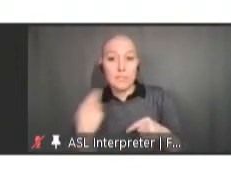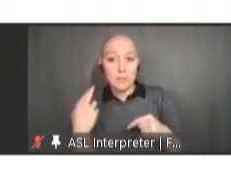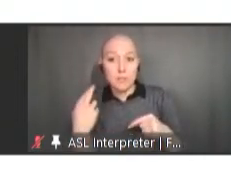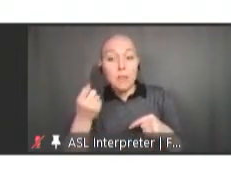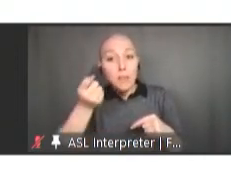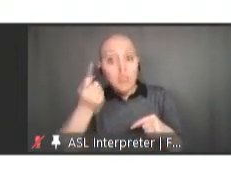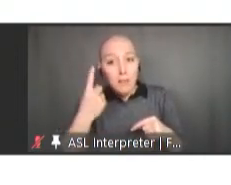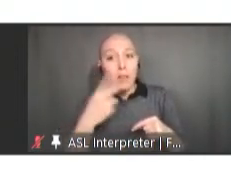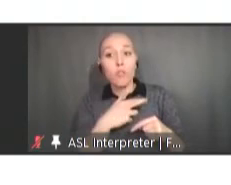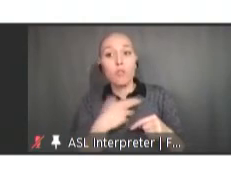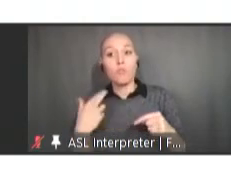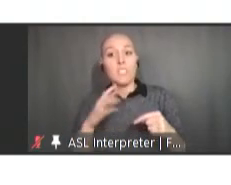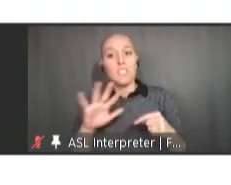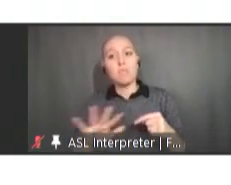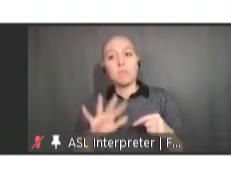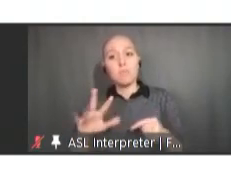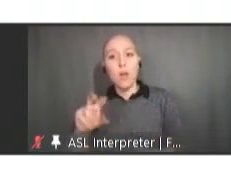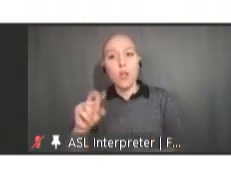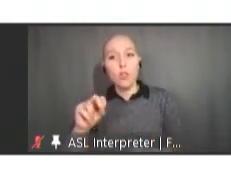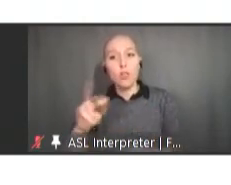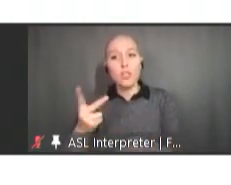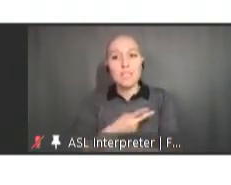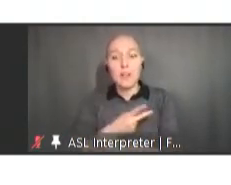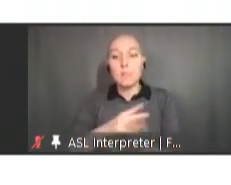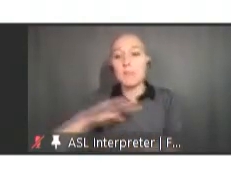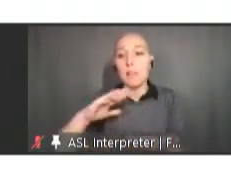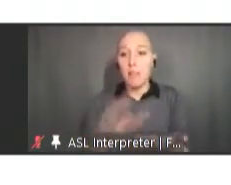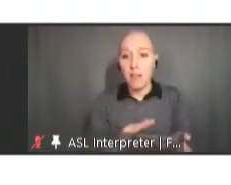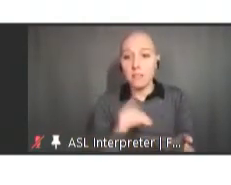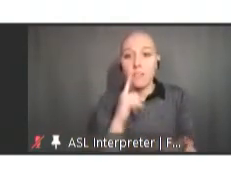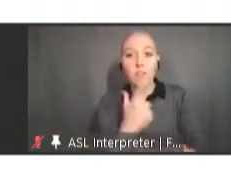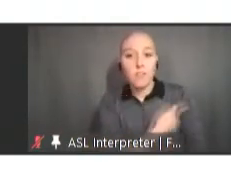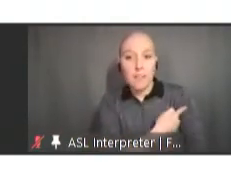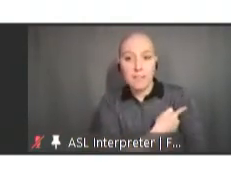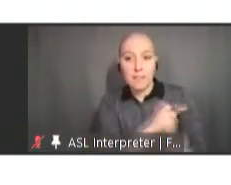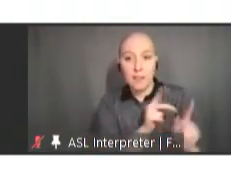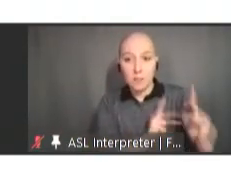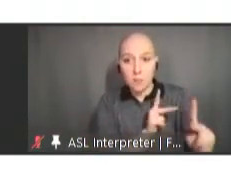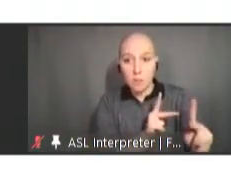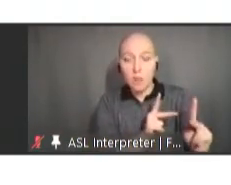be about 30 times less for vaccinees with the highest neutralization titers